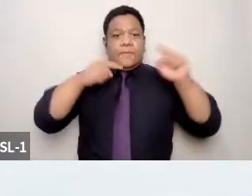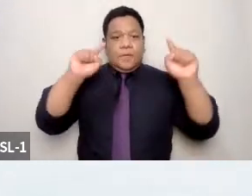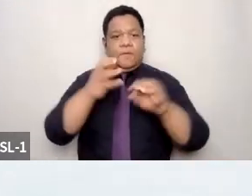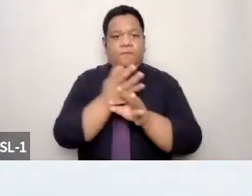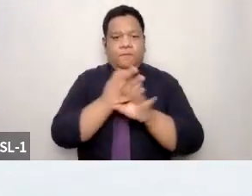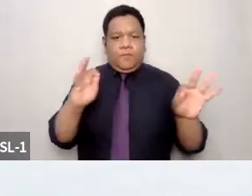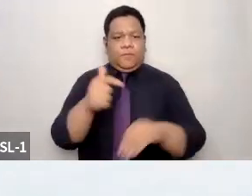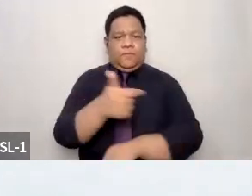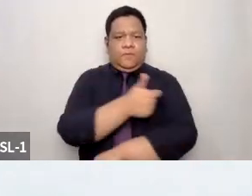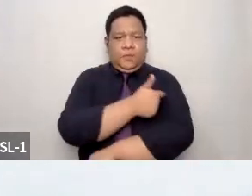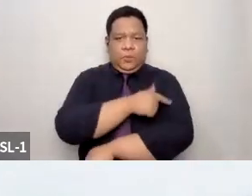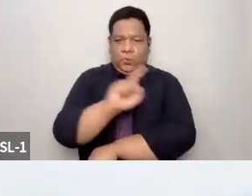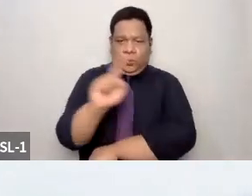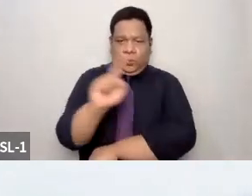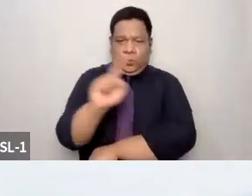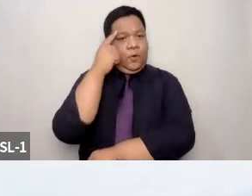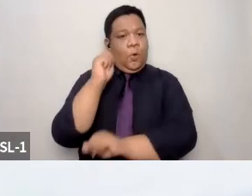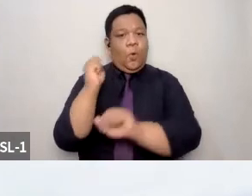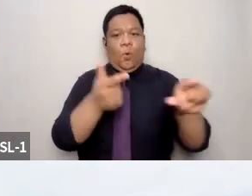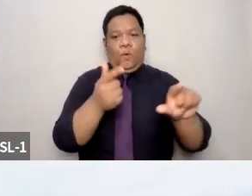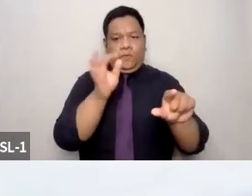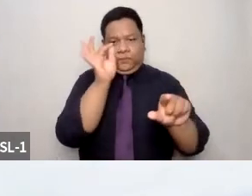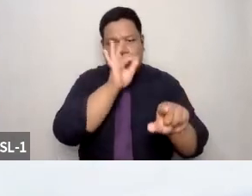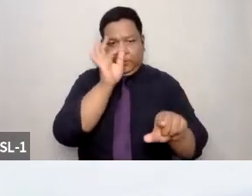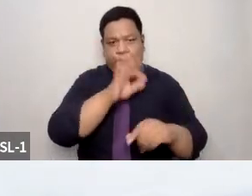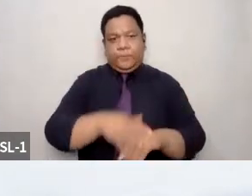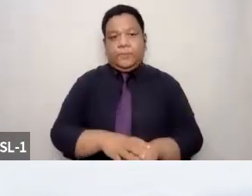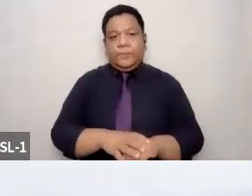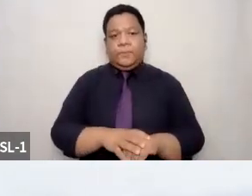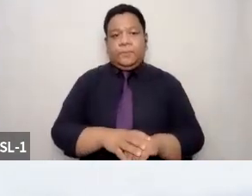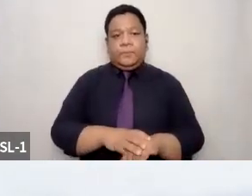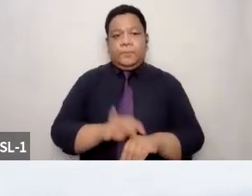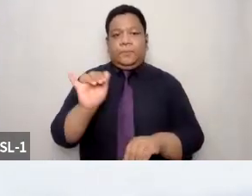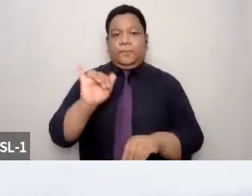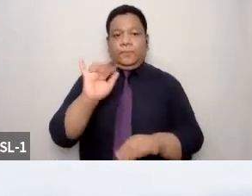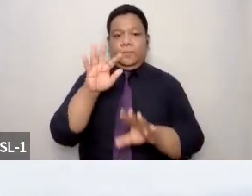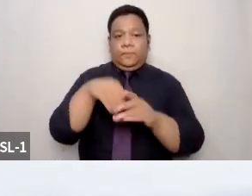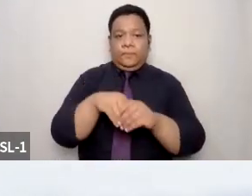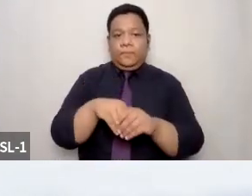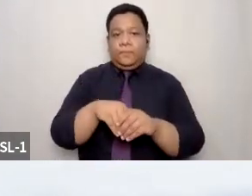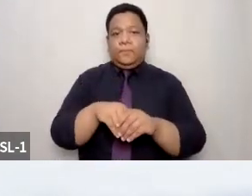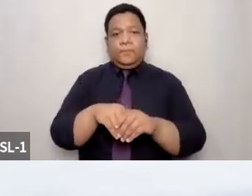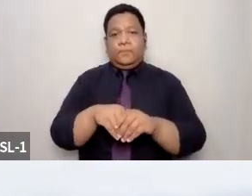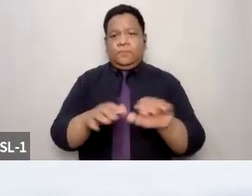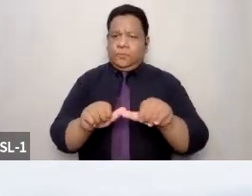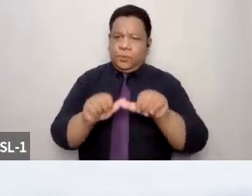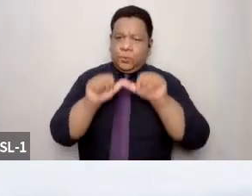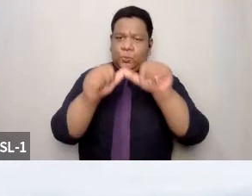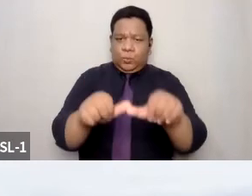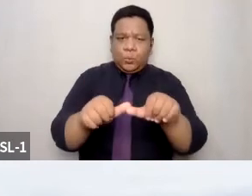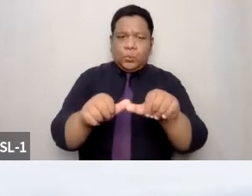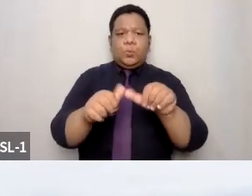And our continuous service is also there so we can put an end to this.